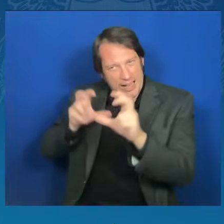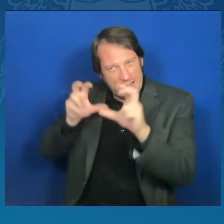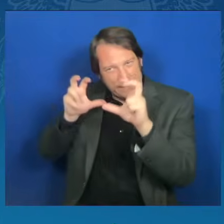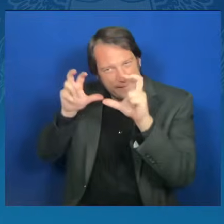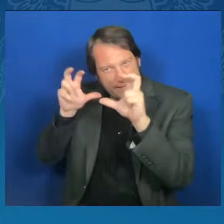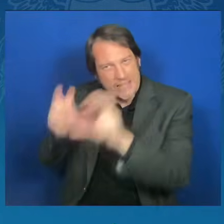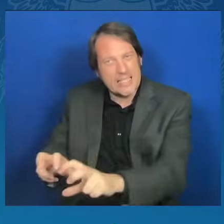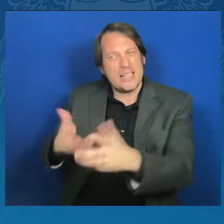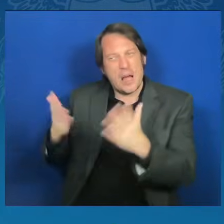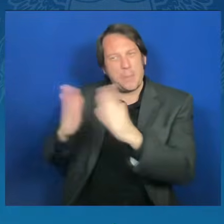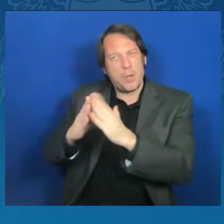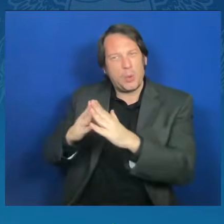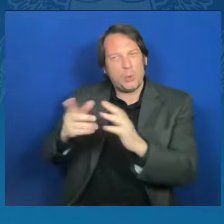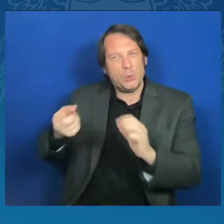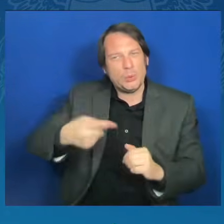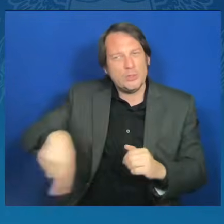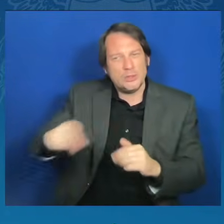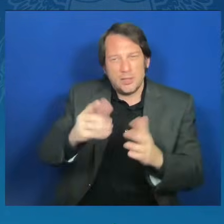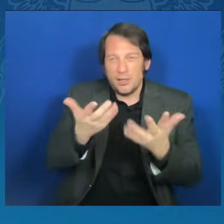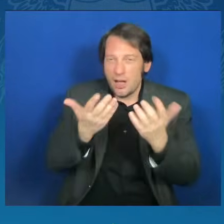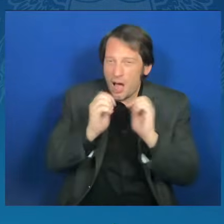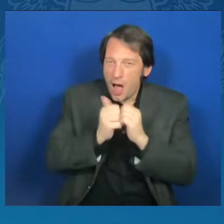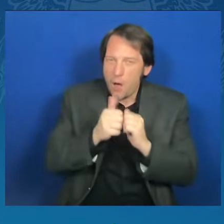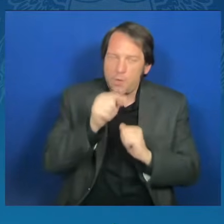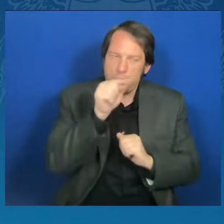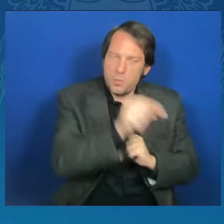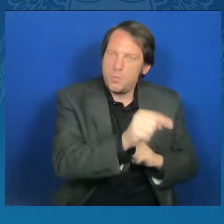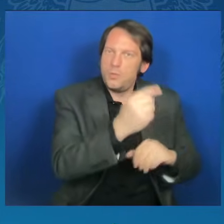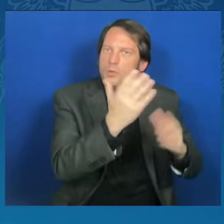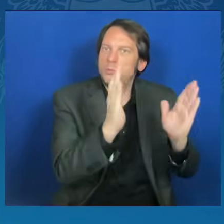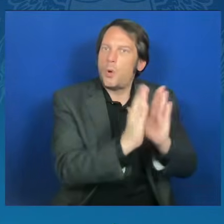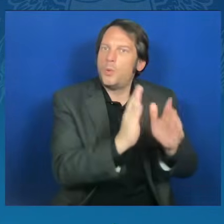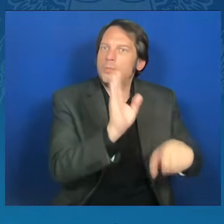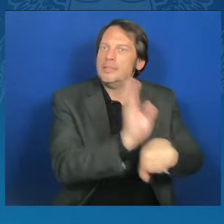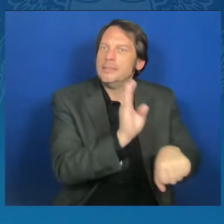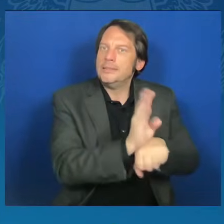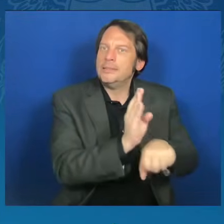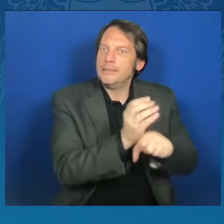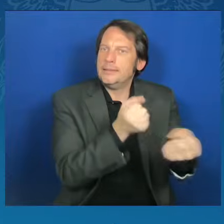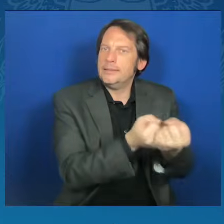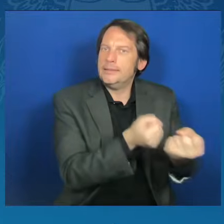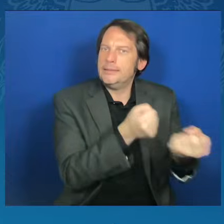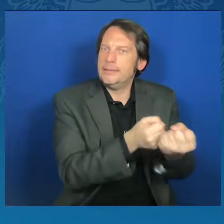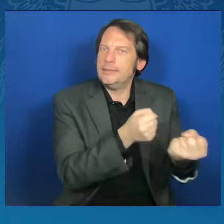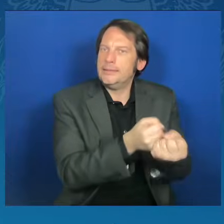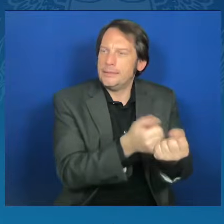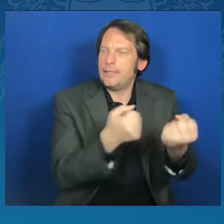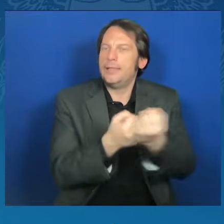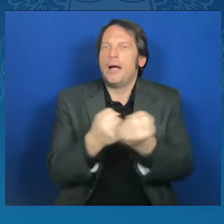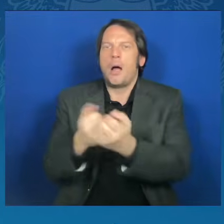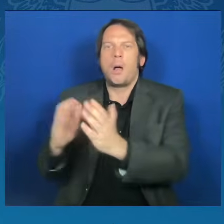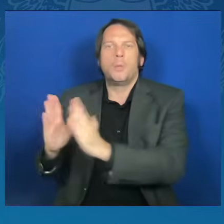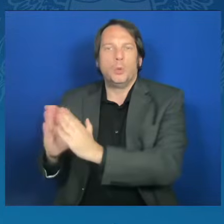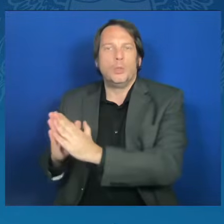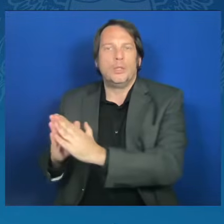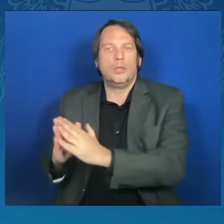Thus far, we have invested more than $3 billion in the entrepreneurs and small businesses here in North Carolina.